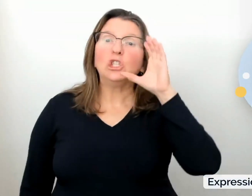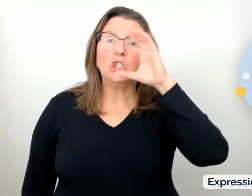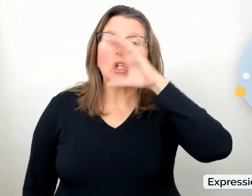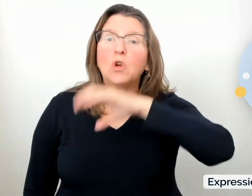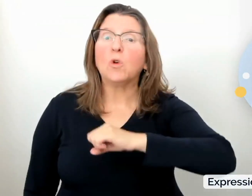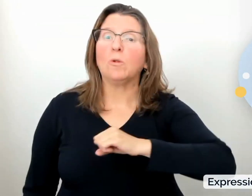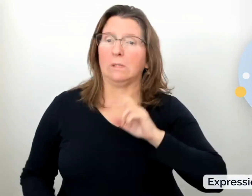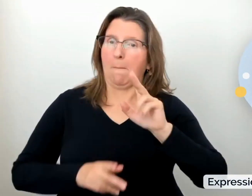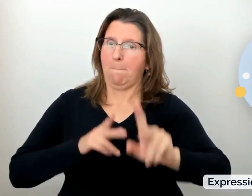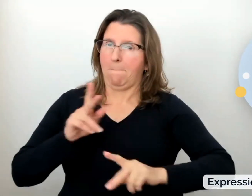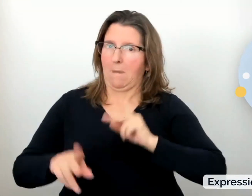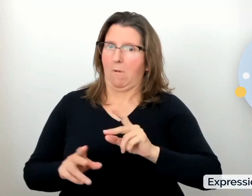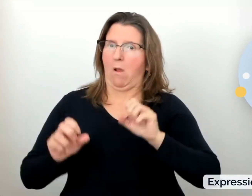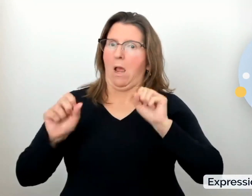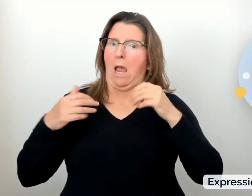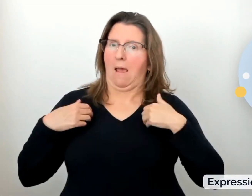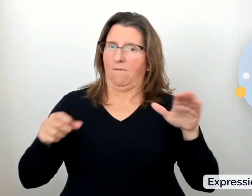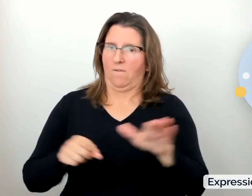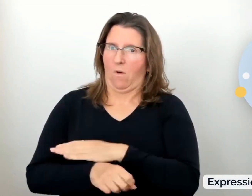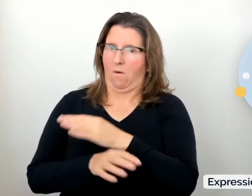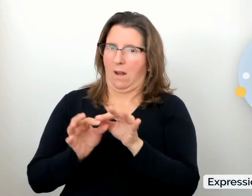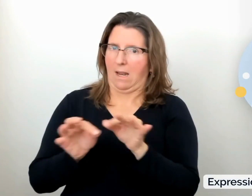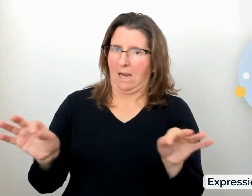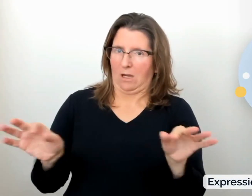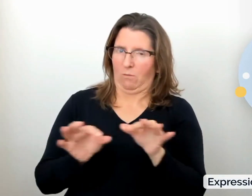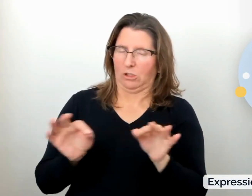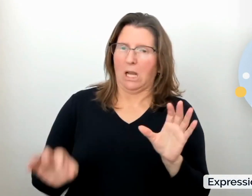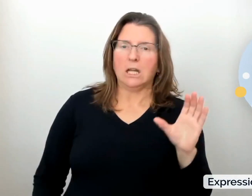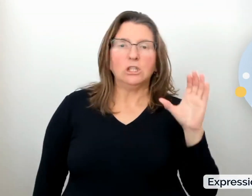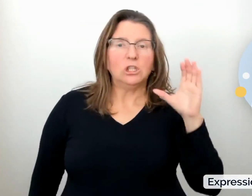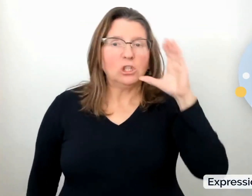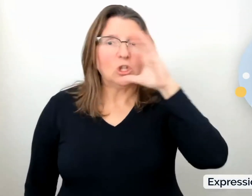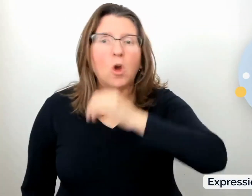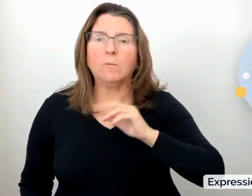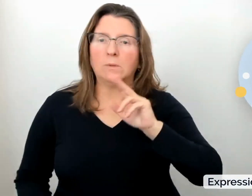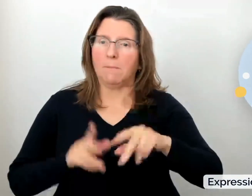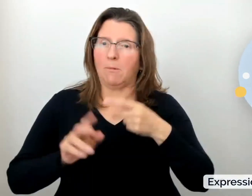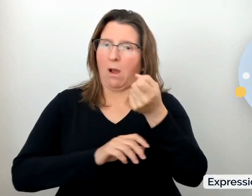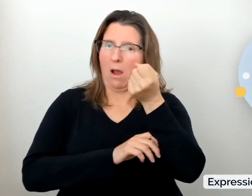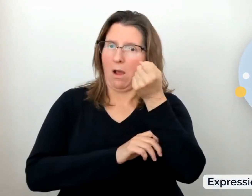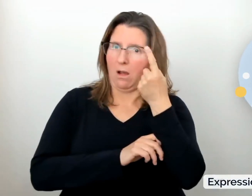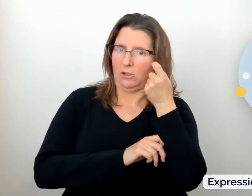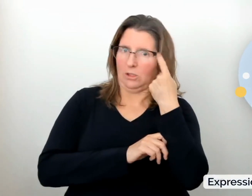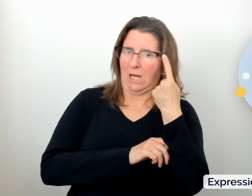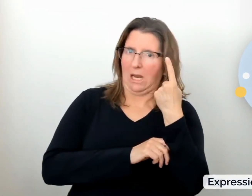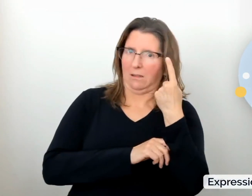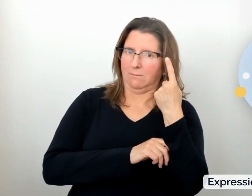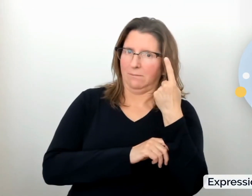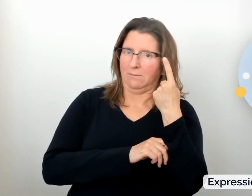Remember, again, our assumption is that a student is already fluent in an L1.